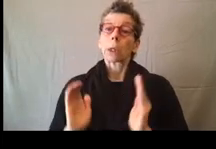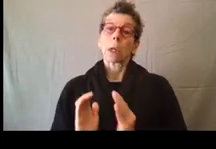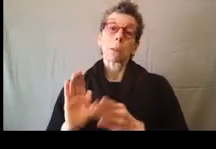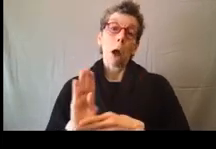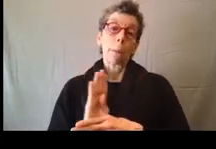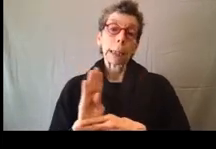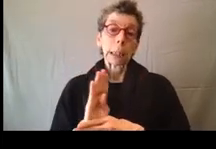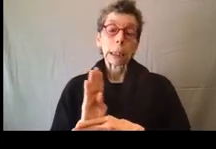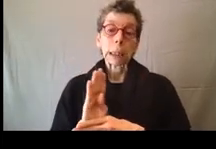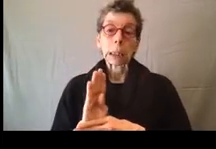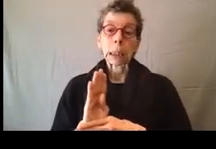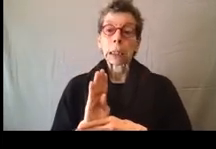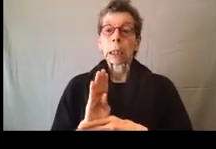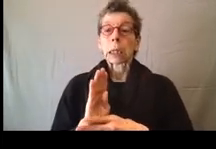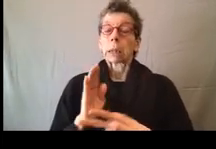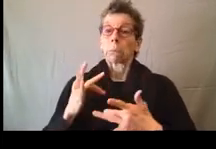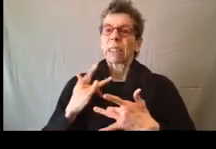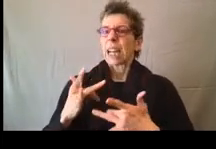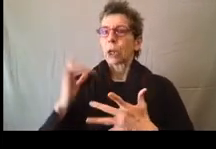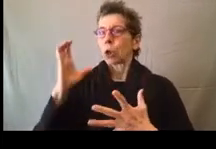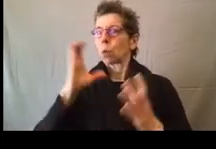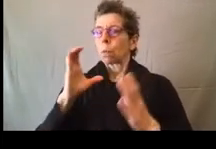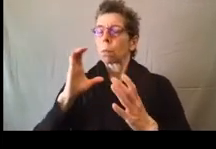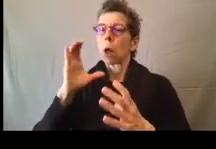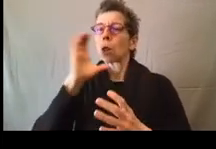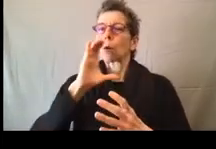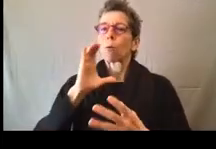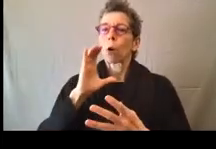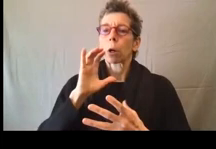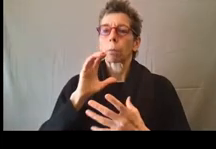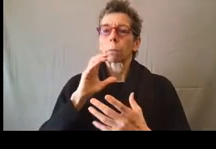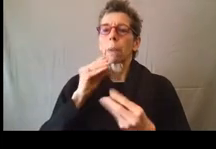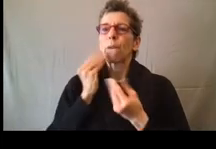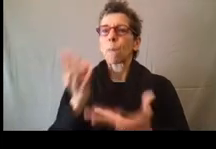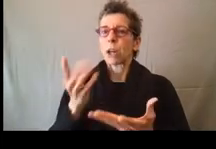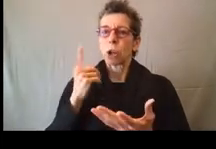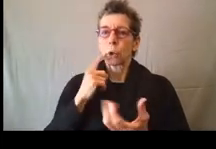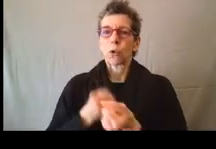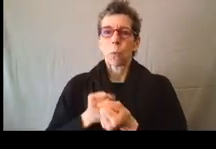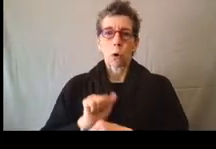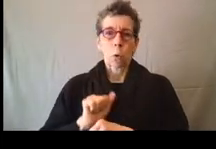small businesses access information to support their work. Either specific to the ADA or